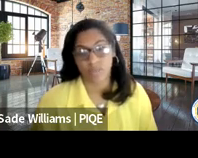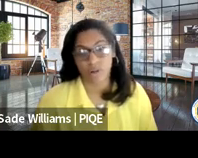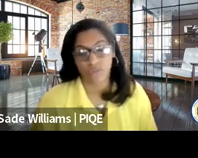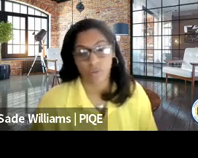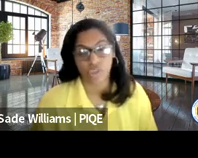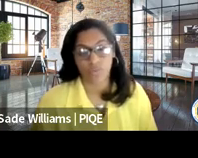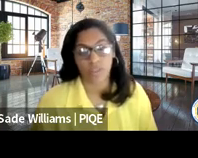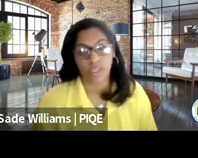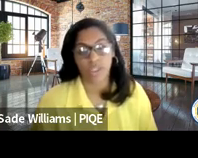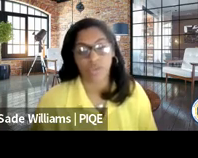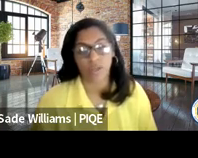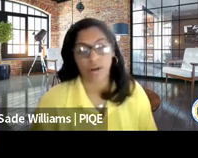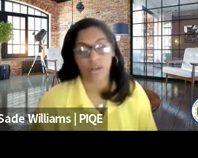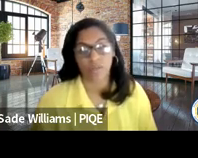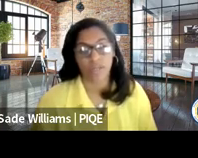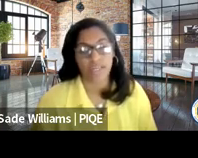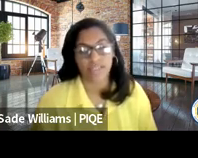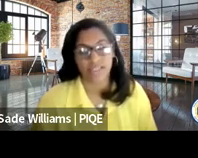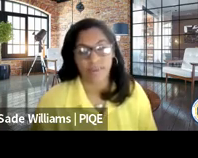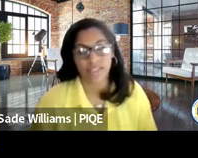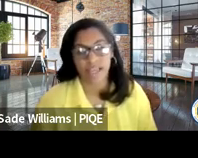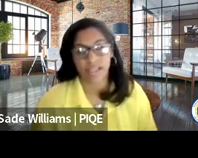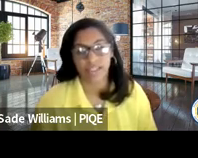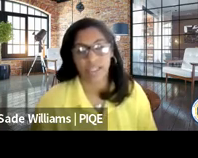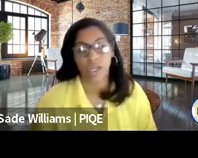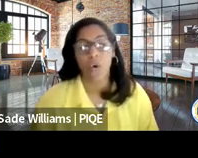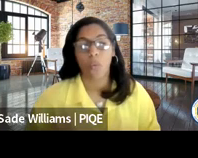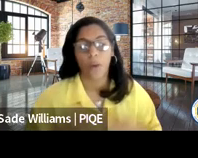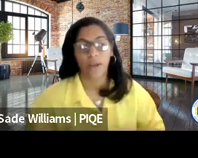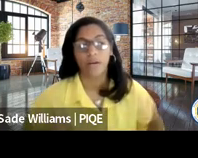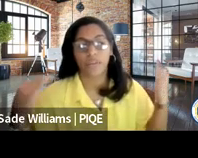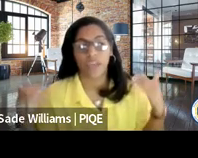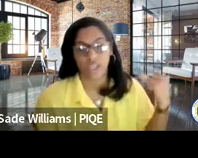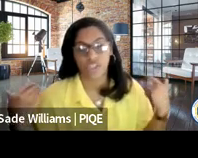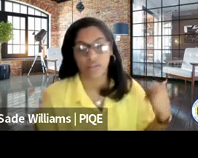a smartphone, so really doing our community assessments and gleaning where the educational